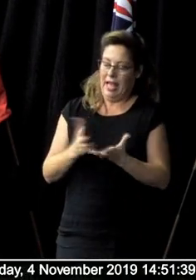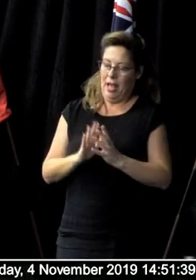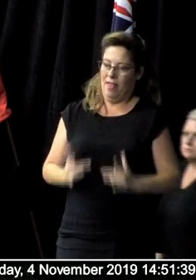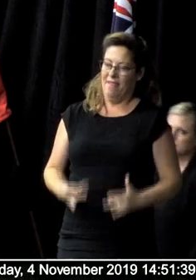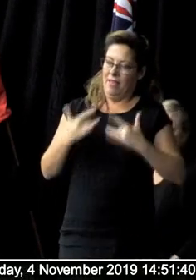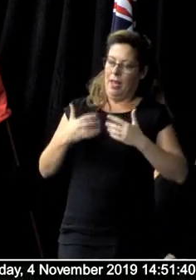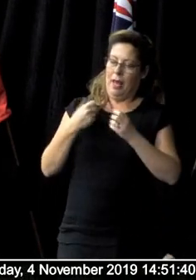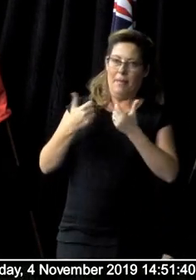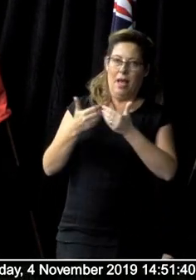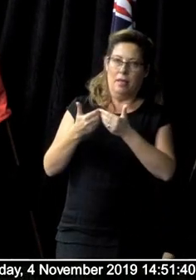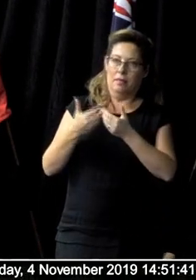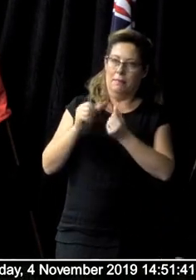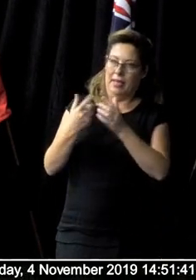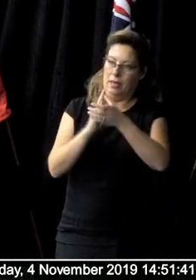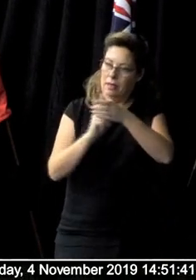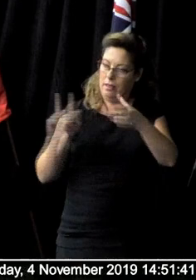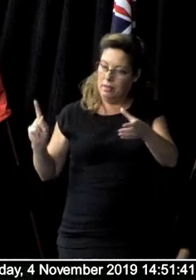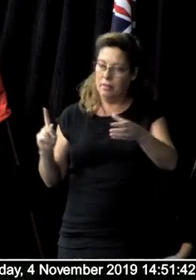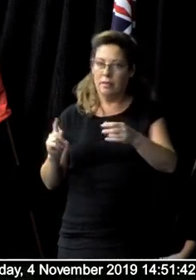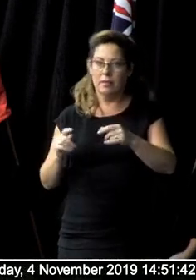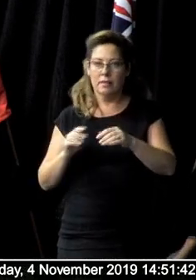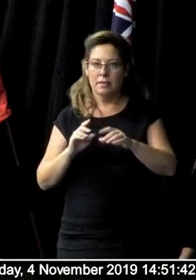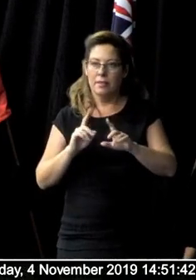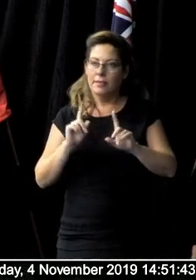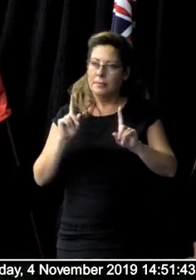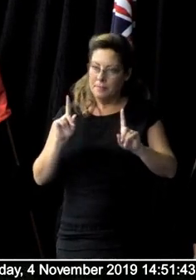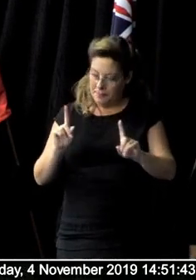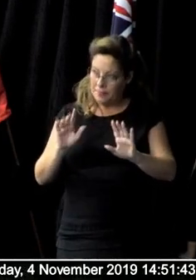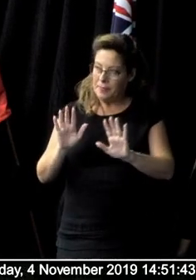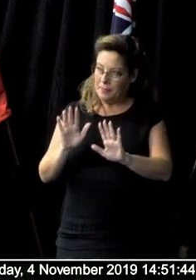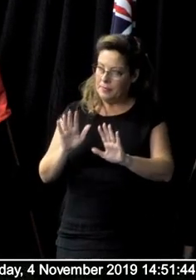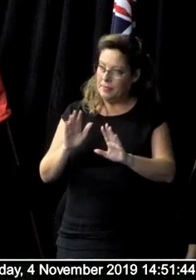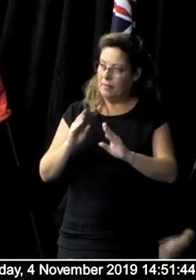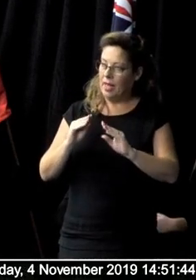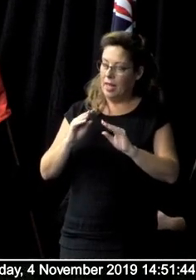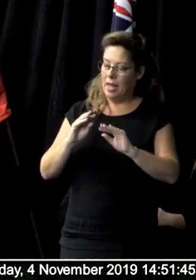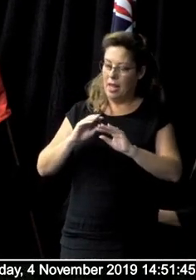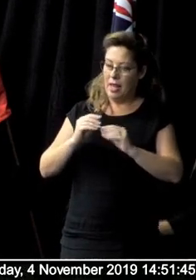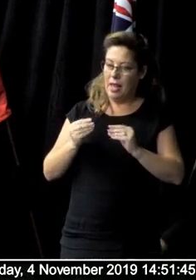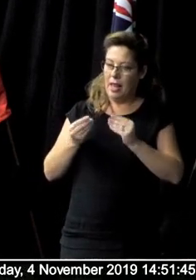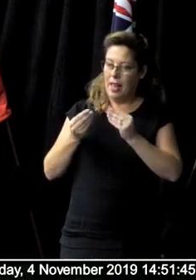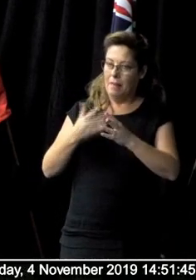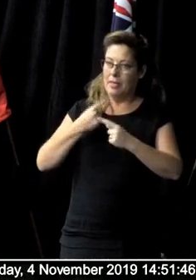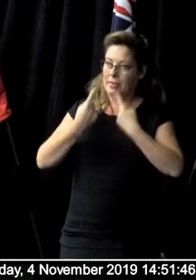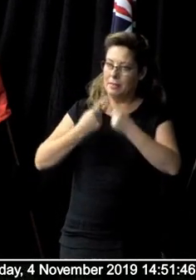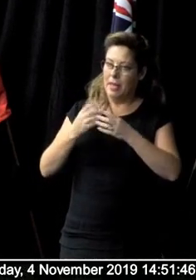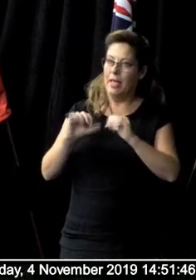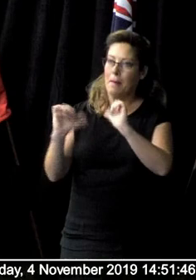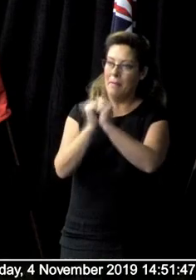That’s all right. Can you repeat the question, sorry. That’s all right. To orient you, I’m at the bottom of page 2.